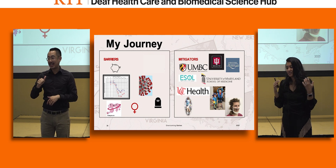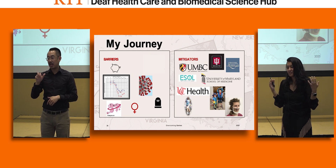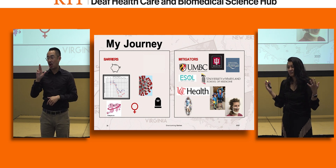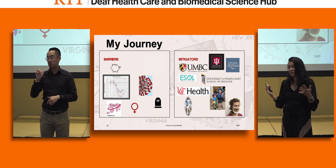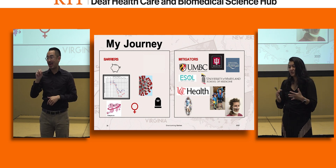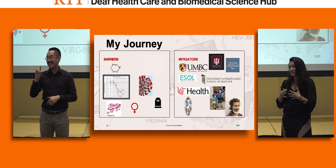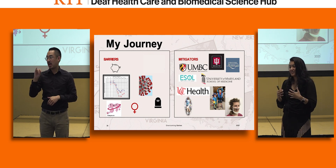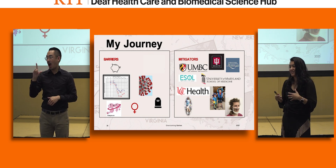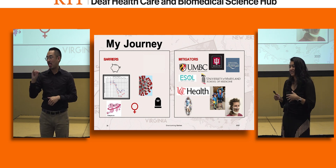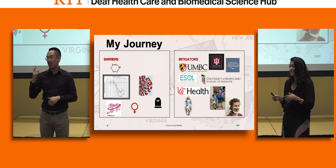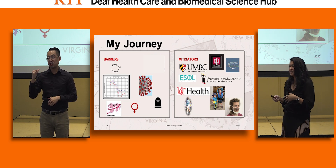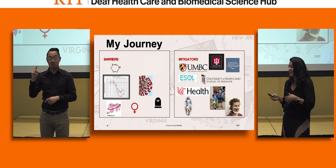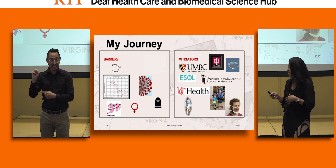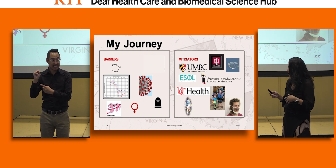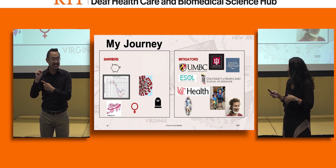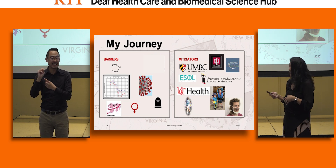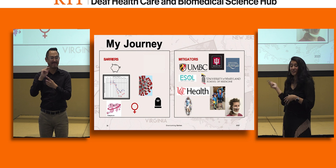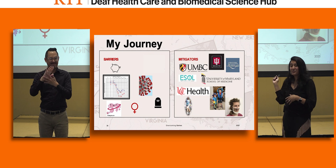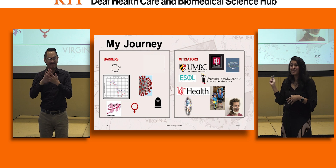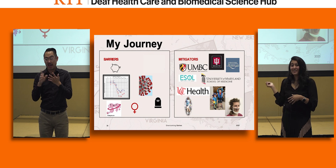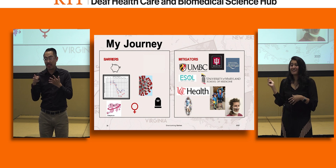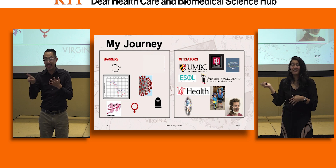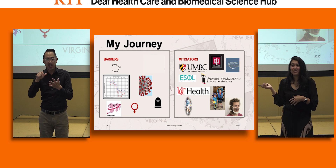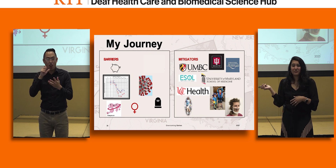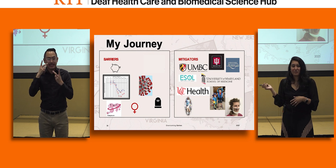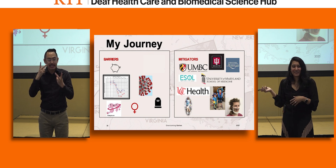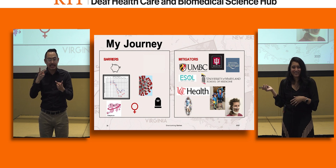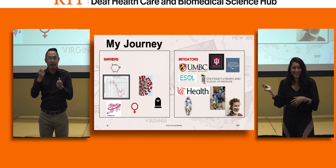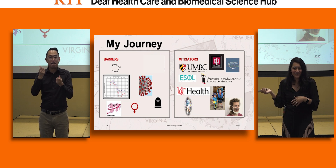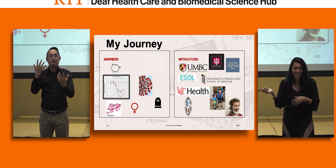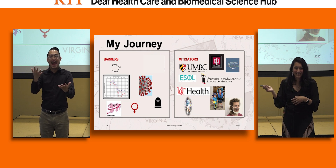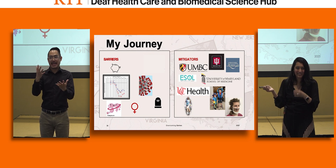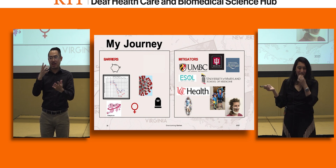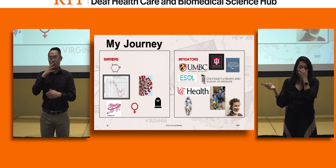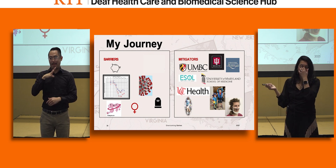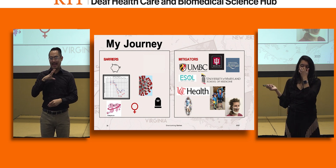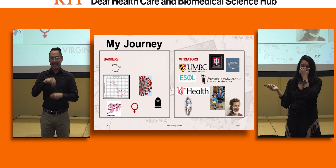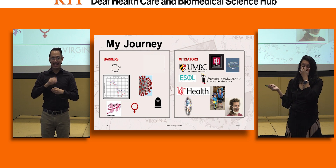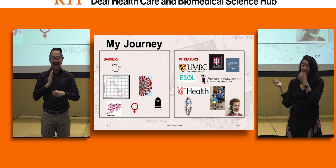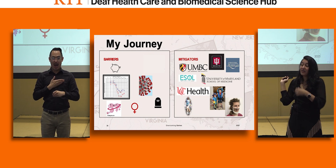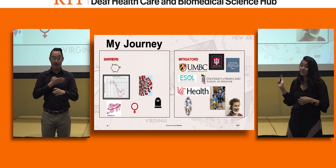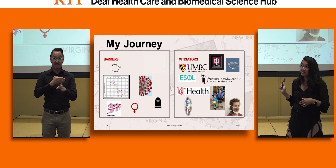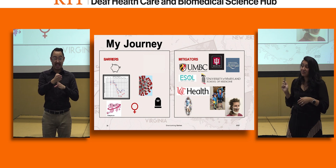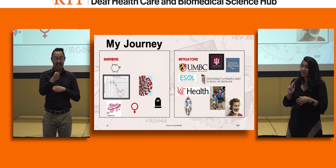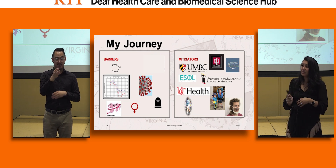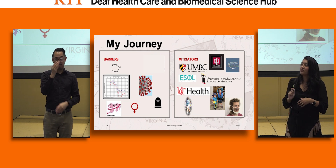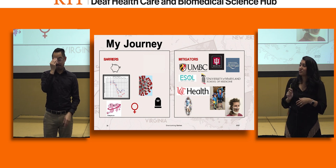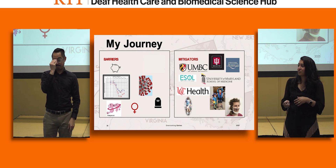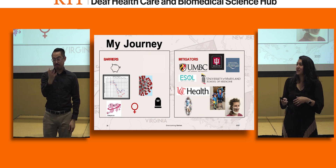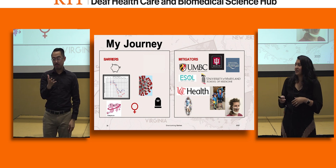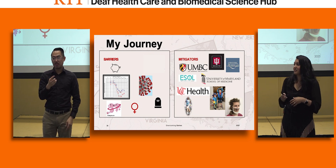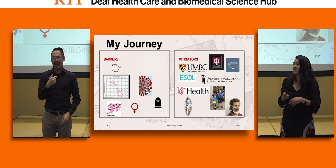and with personalities that they don't see a lot of women in that field. Actually, when I was training